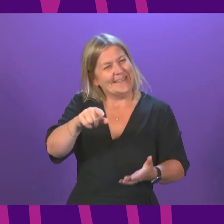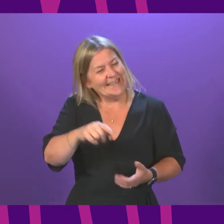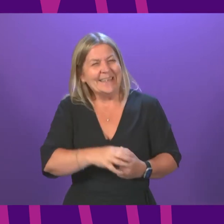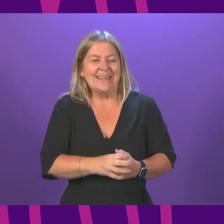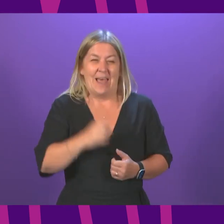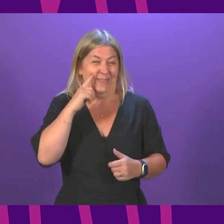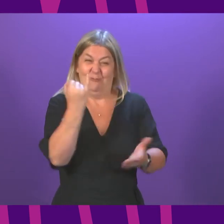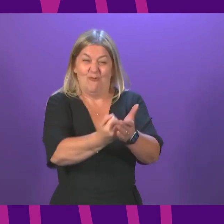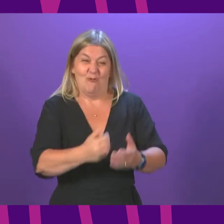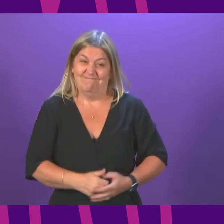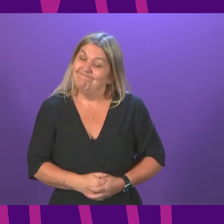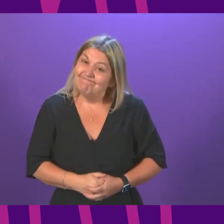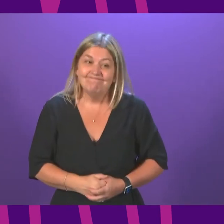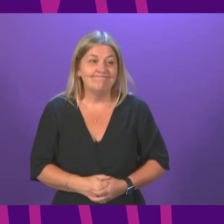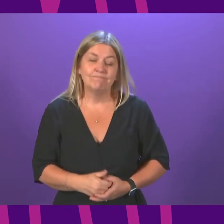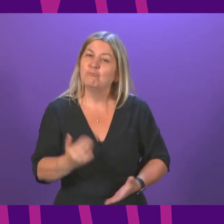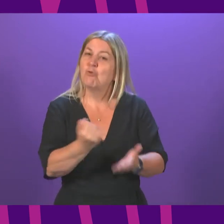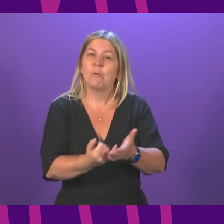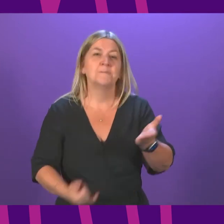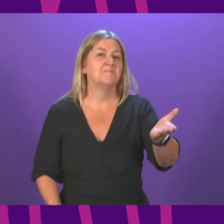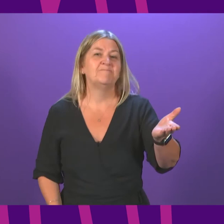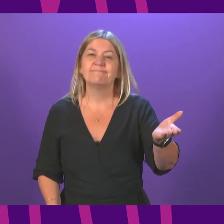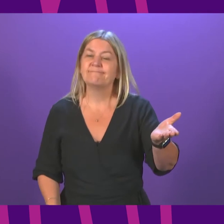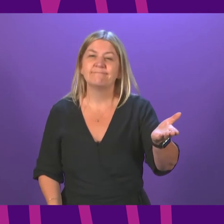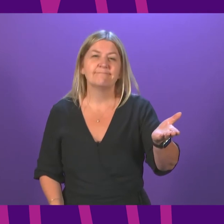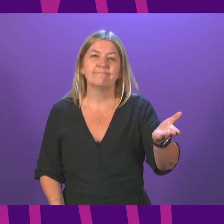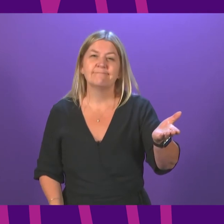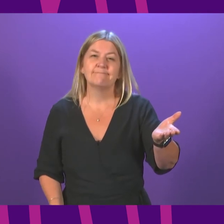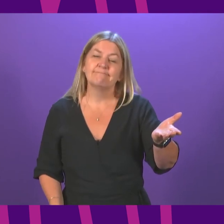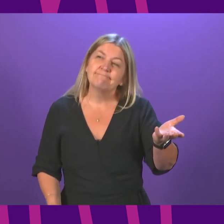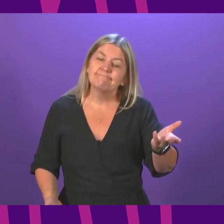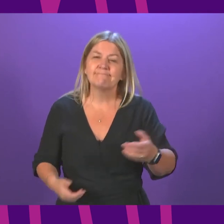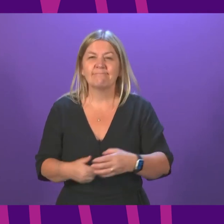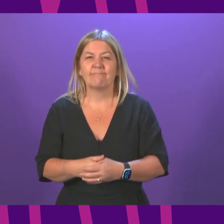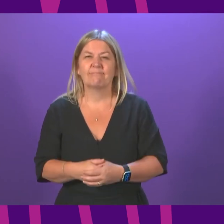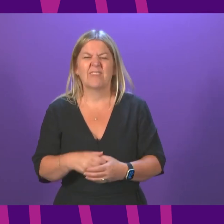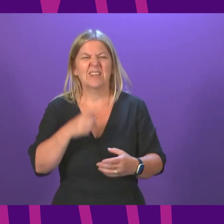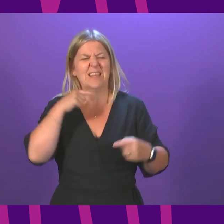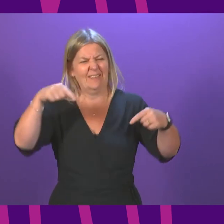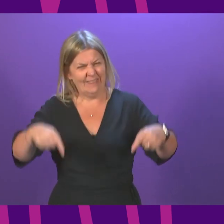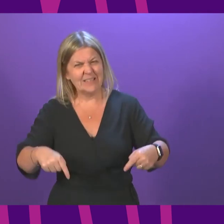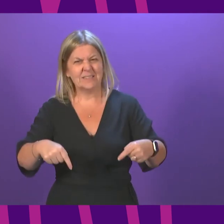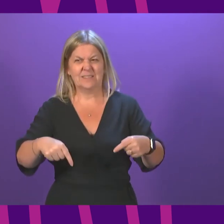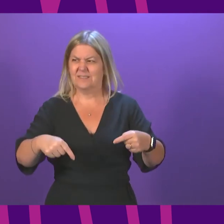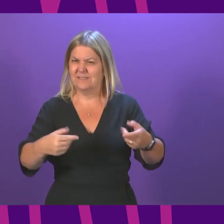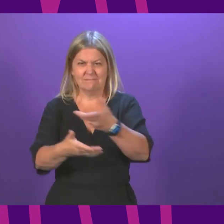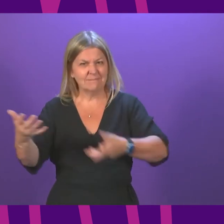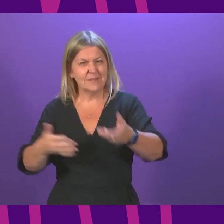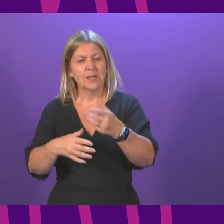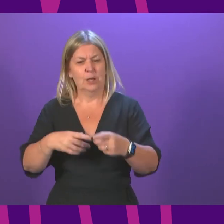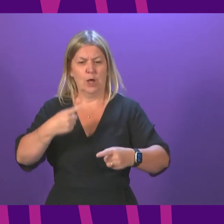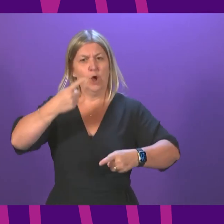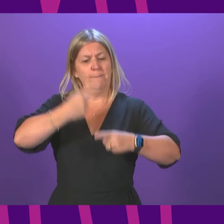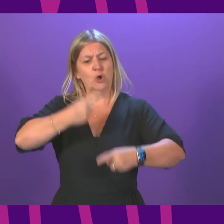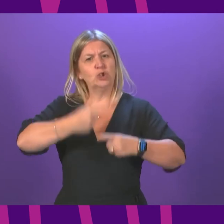completely wrong. The bill is classed as emergency legislation—we do not see it as that, but